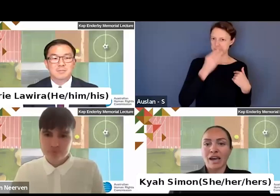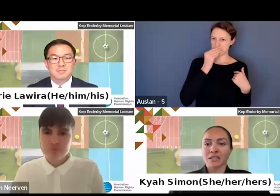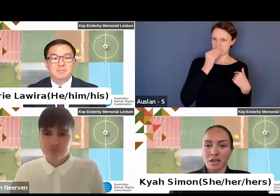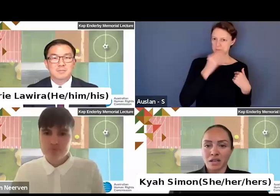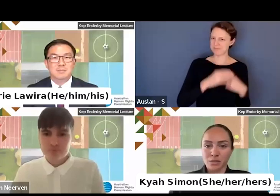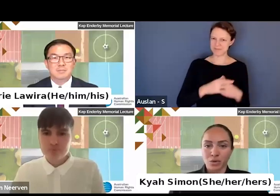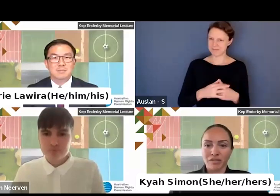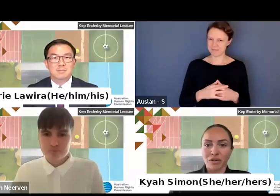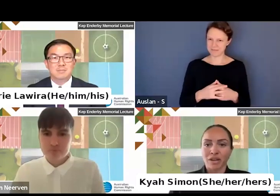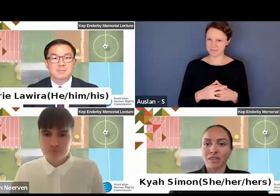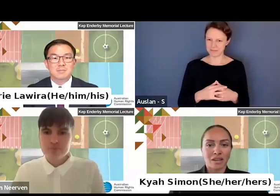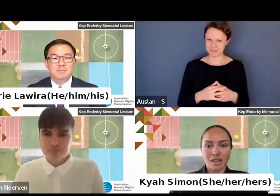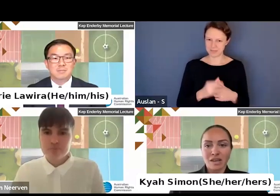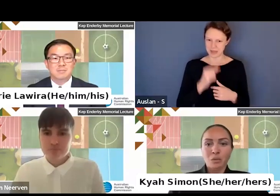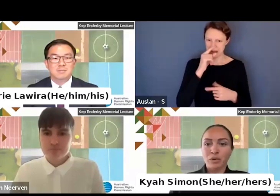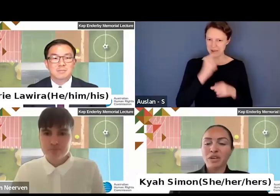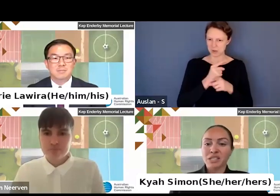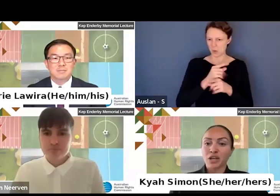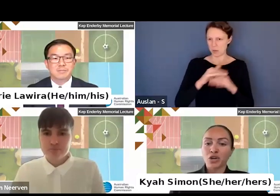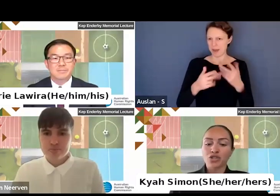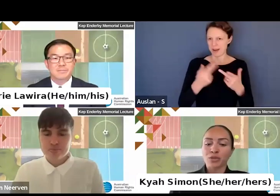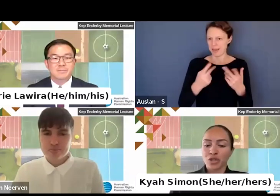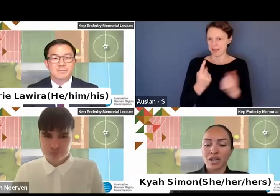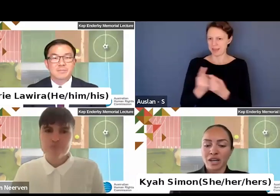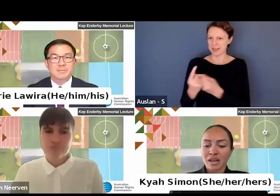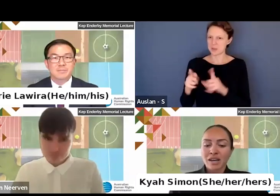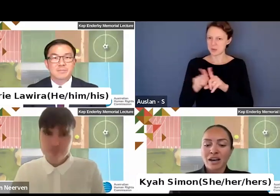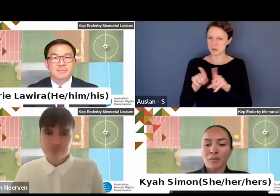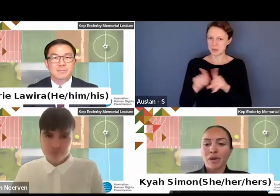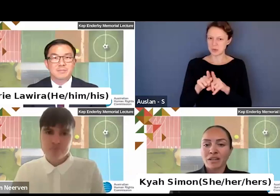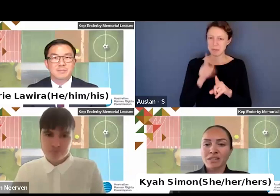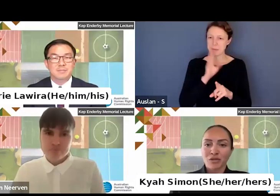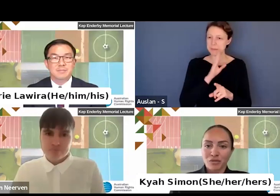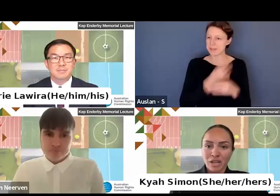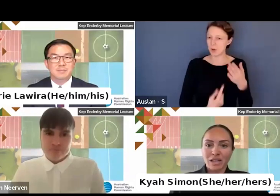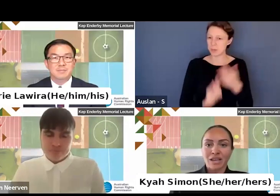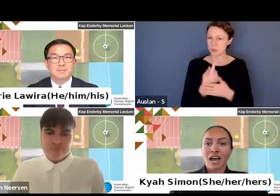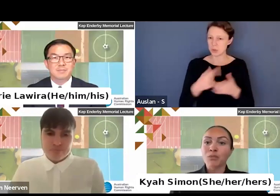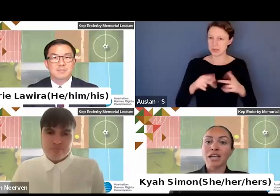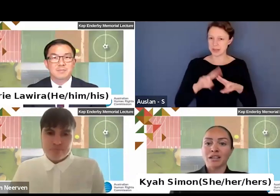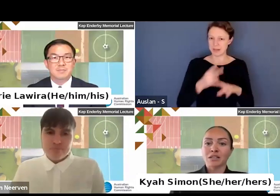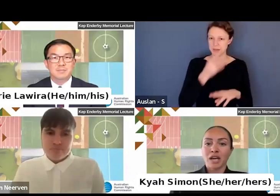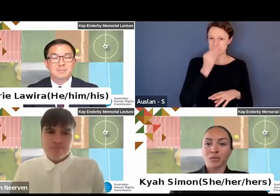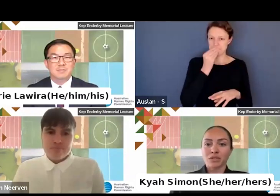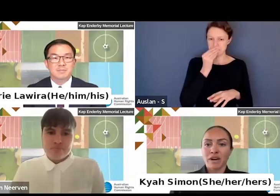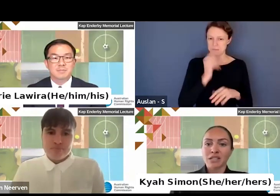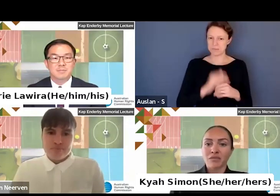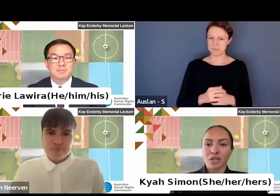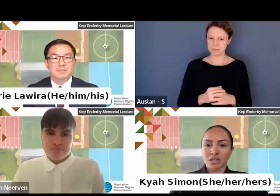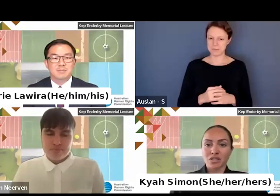outside of the sporting field I think would be missing a huge opportunity. And instead of really enabling us to be able to raise our voices,